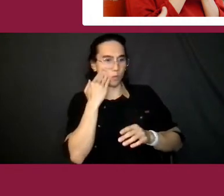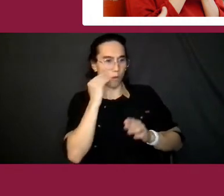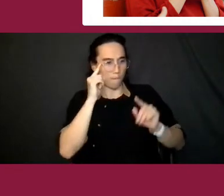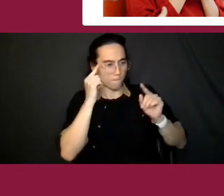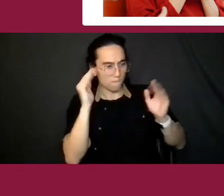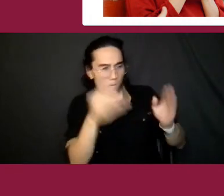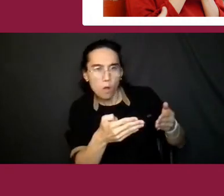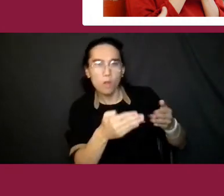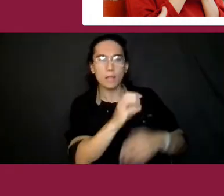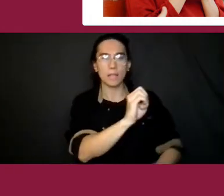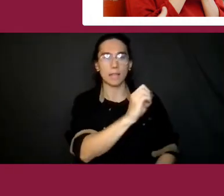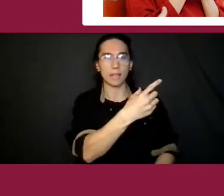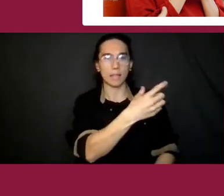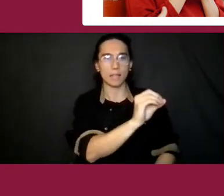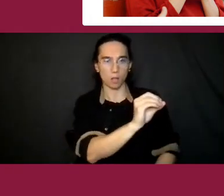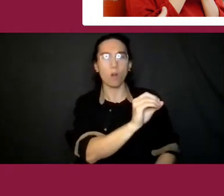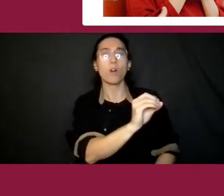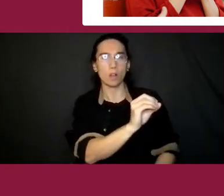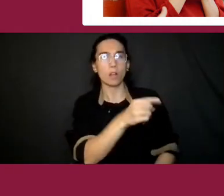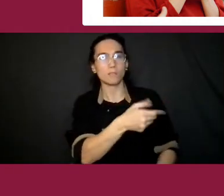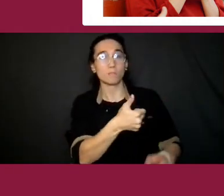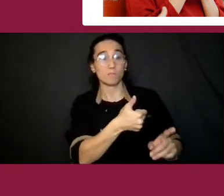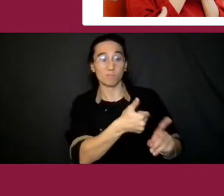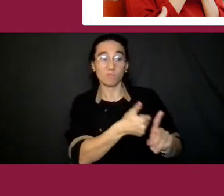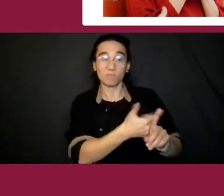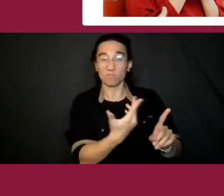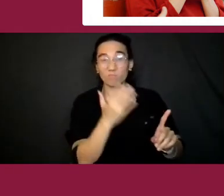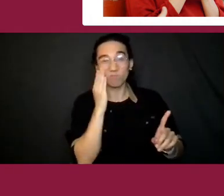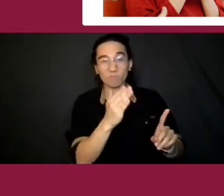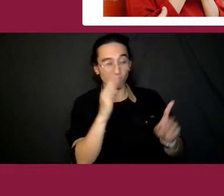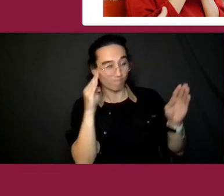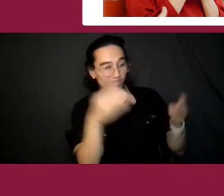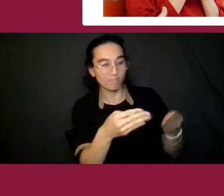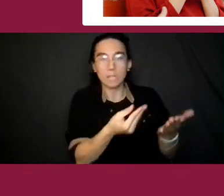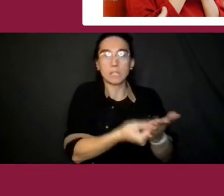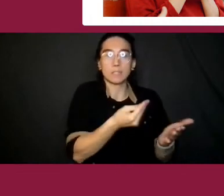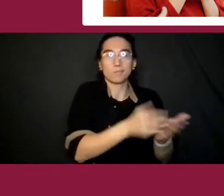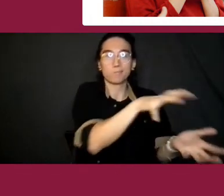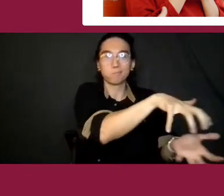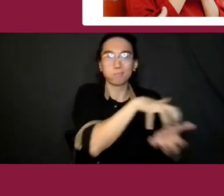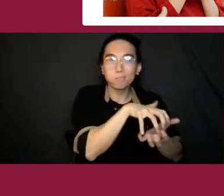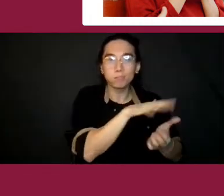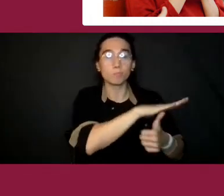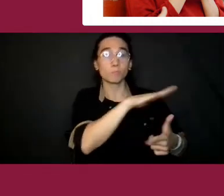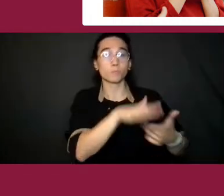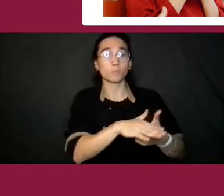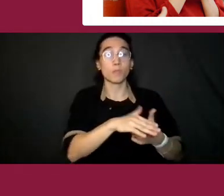heavily influenced by material success, social status, and external validation.